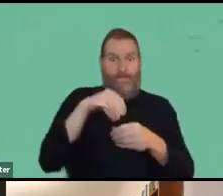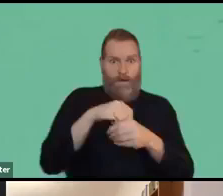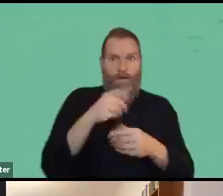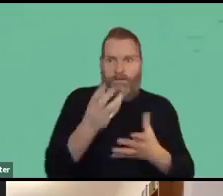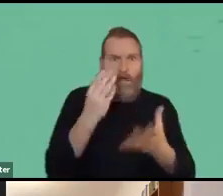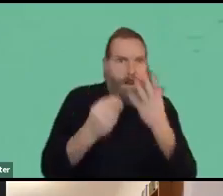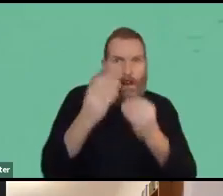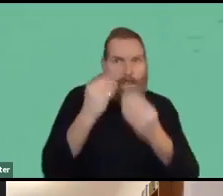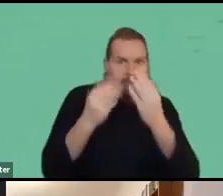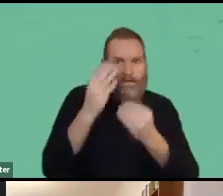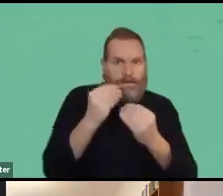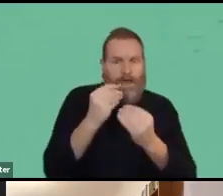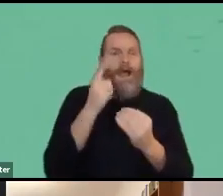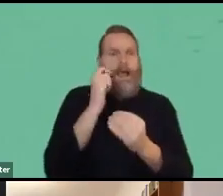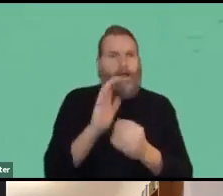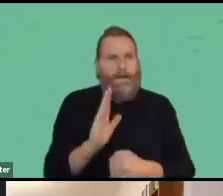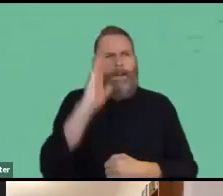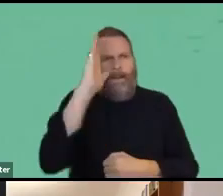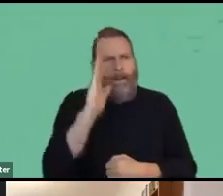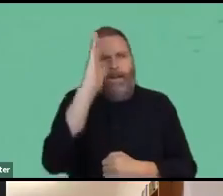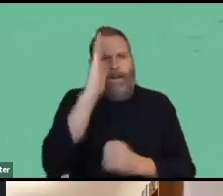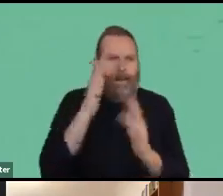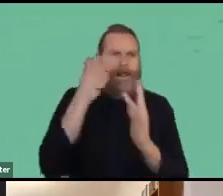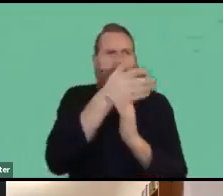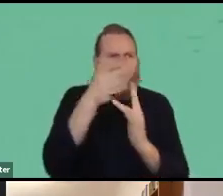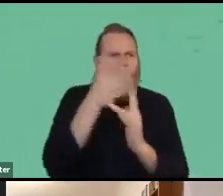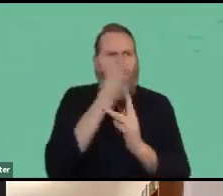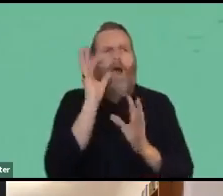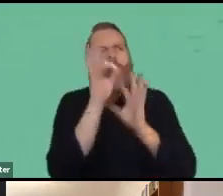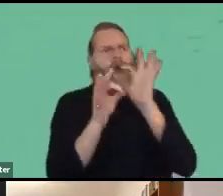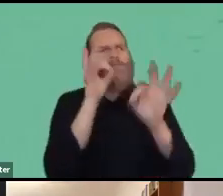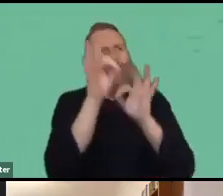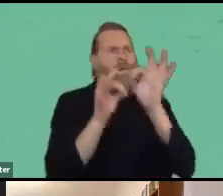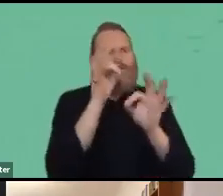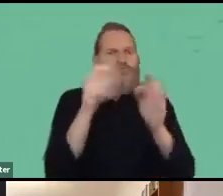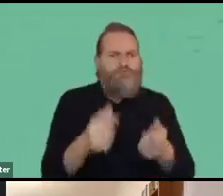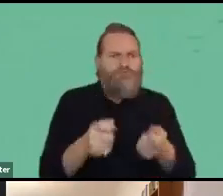called an intervention, that's ask a question, raise a point, get involved in the debate which is